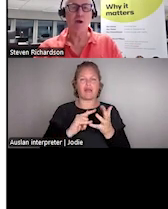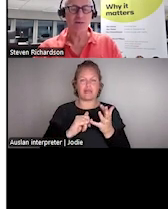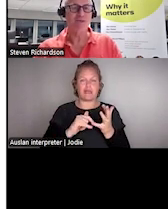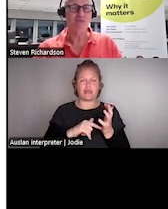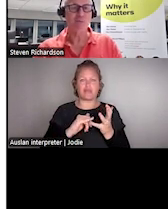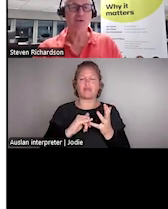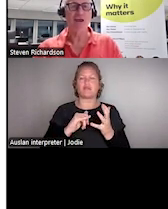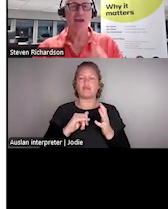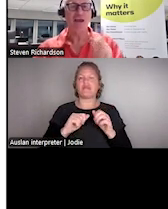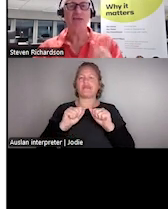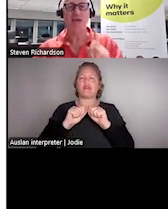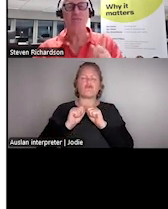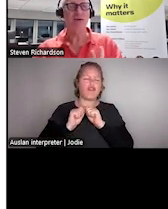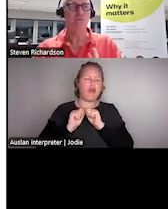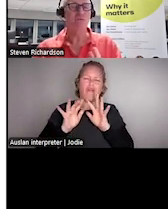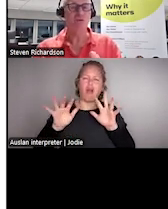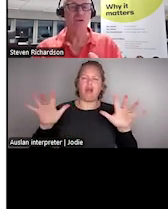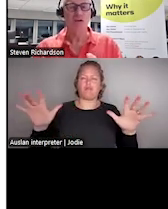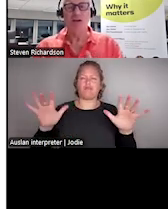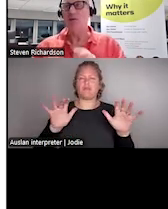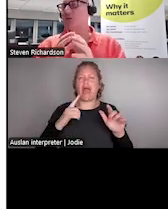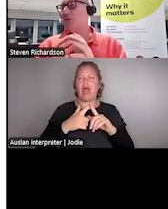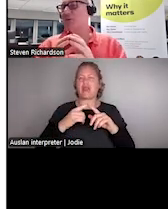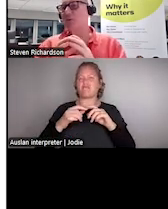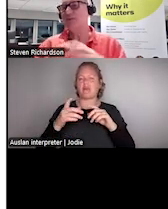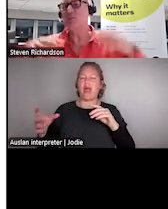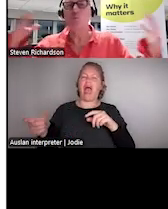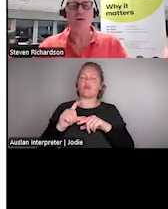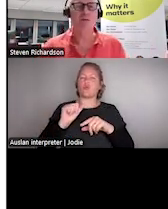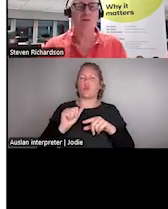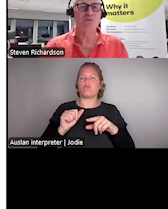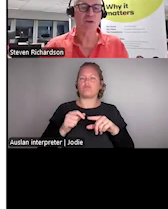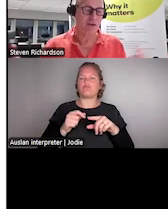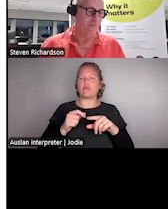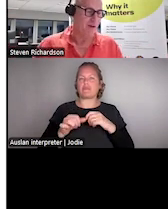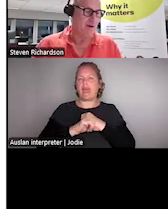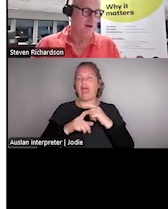widely attributed and campaign Lodge. A lot of people say when are we going to launch a campaign.